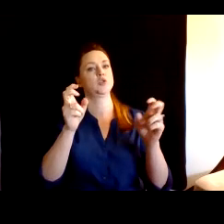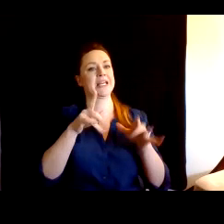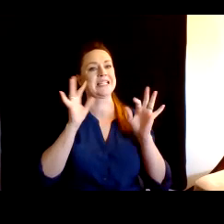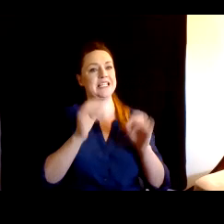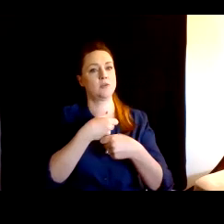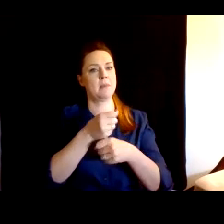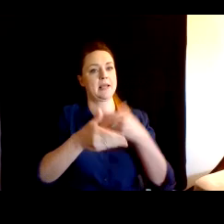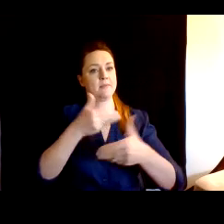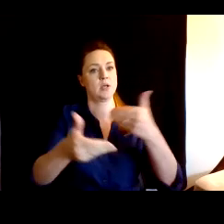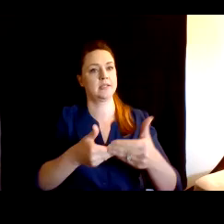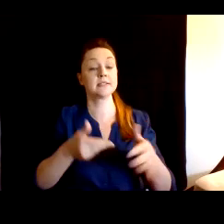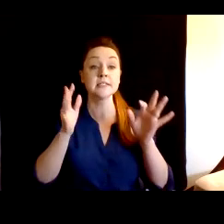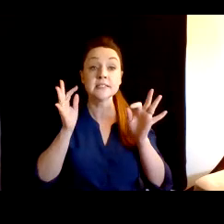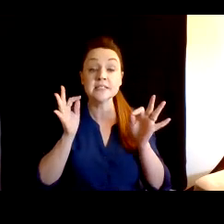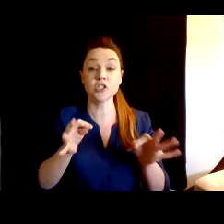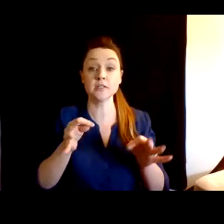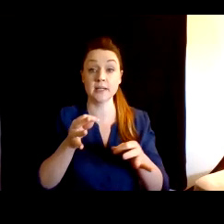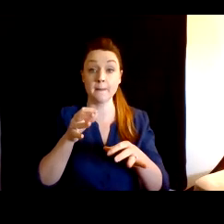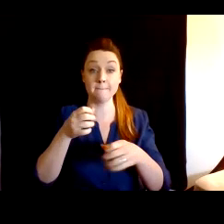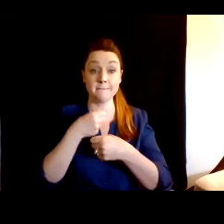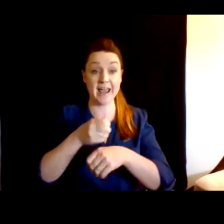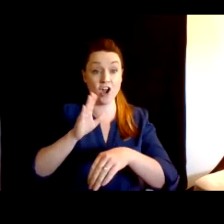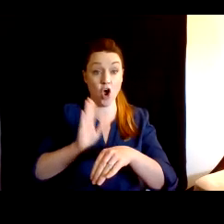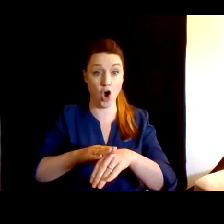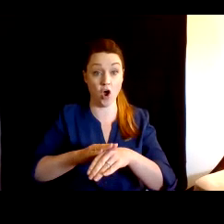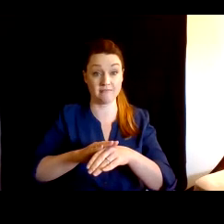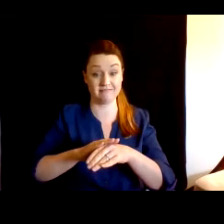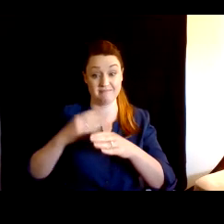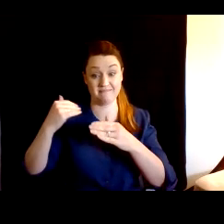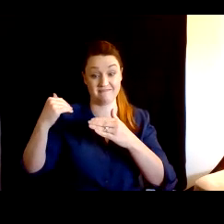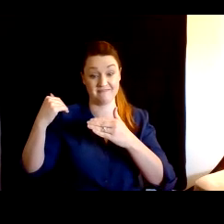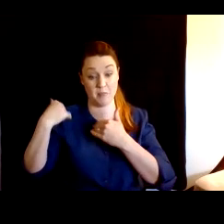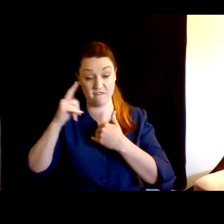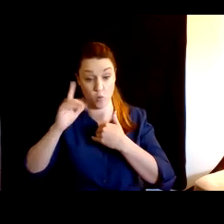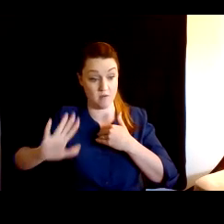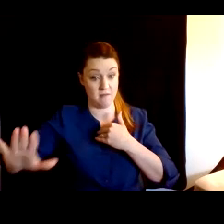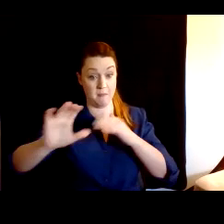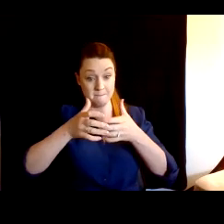decisions that are made on behalf of the masses, or that are made on behalf of many individuals.